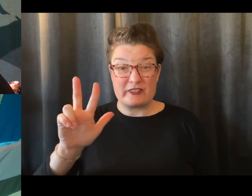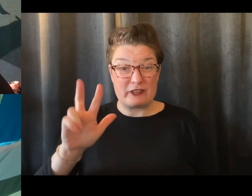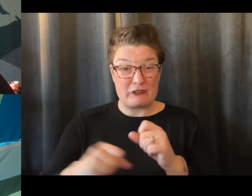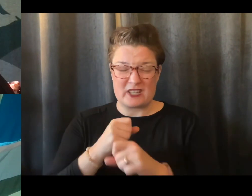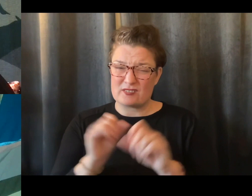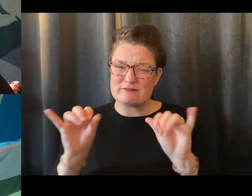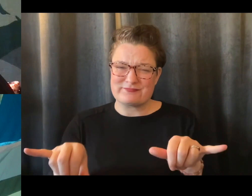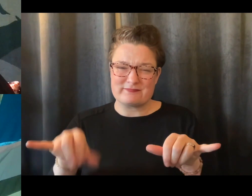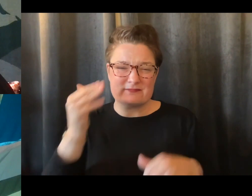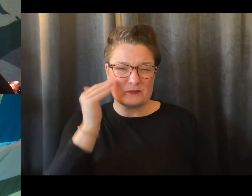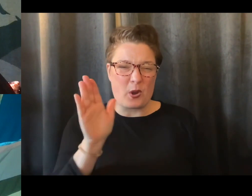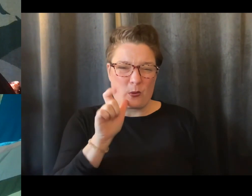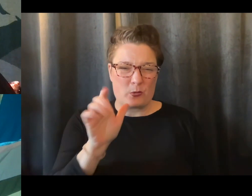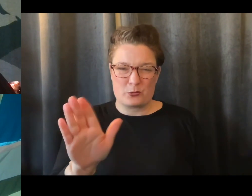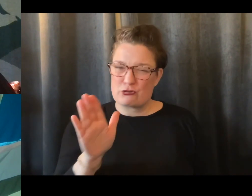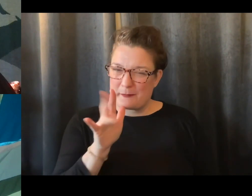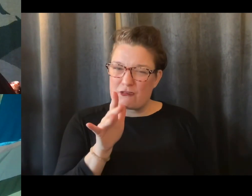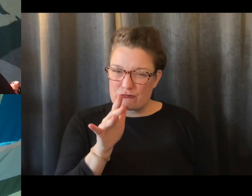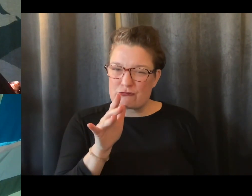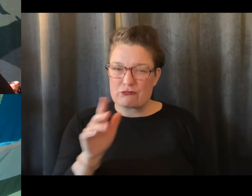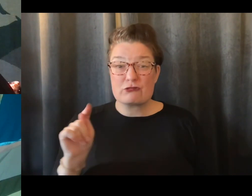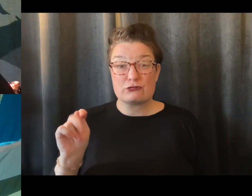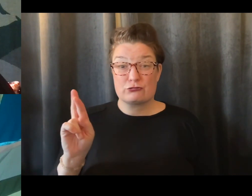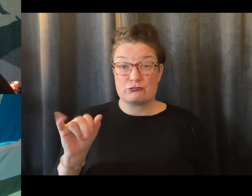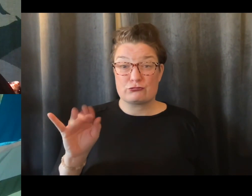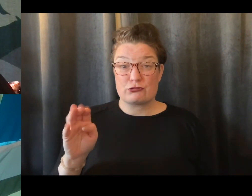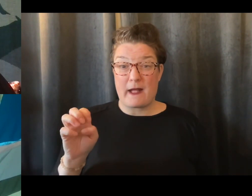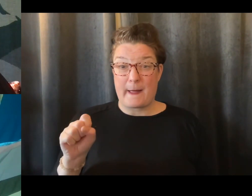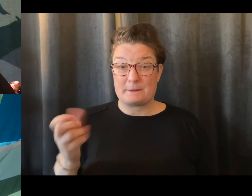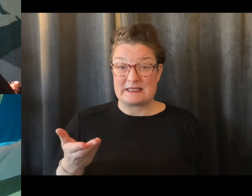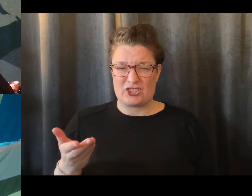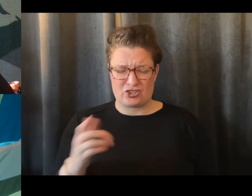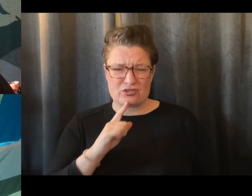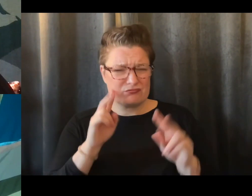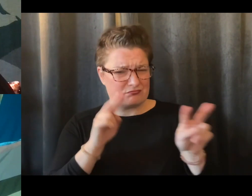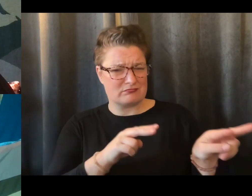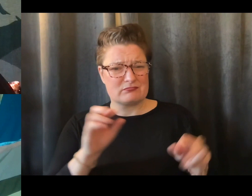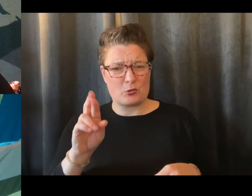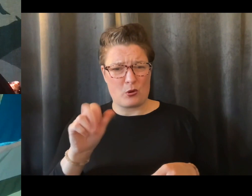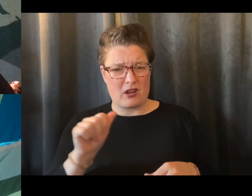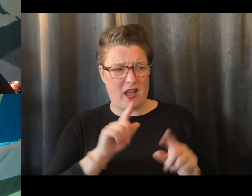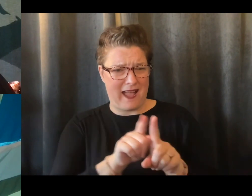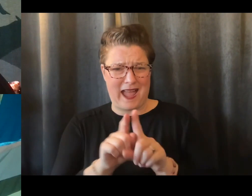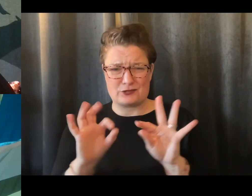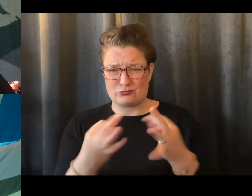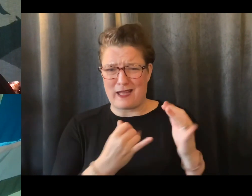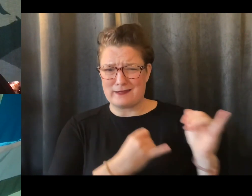The orcas are regarded as relatives and this this reconnection, which